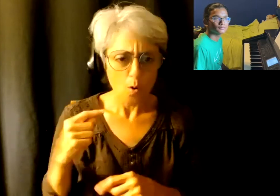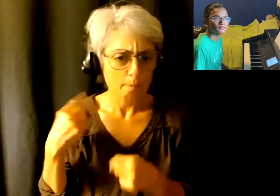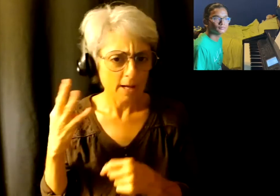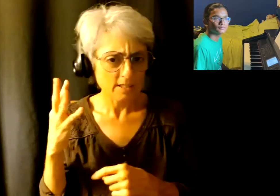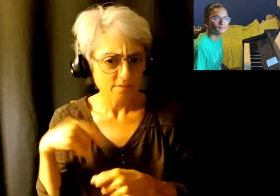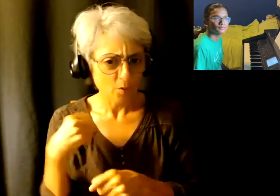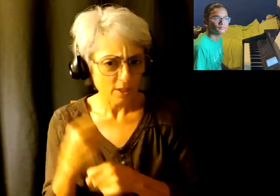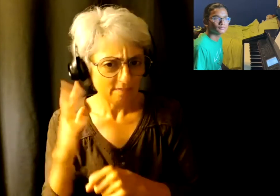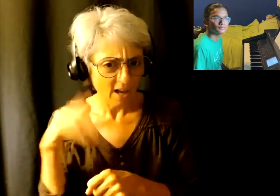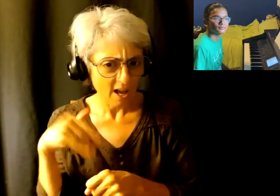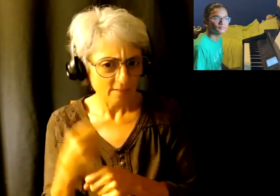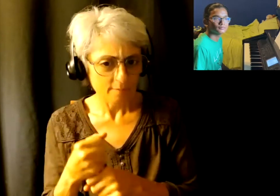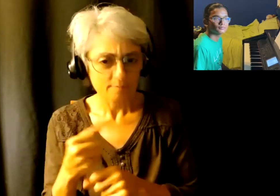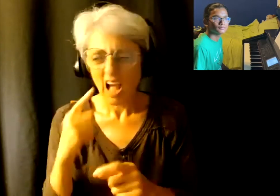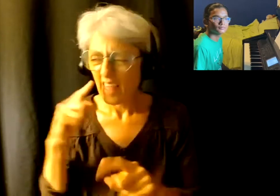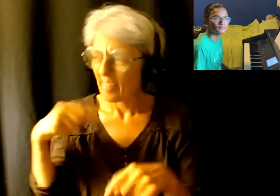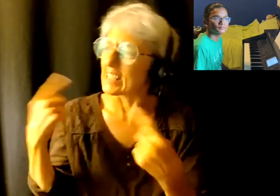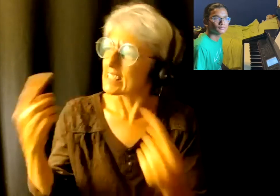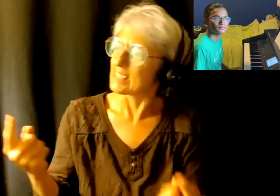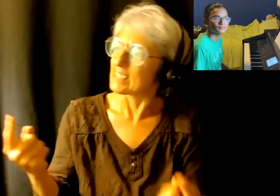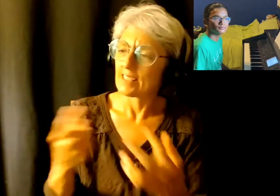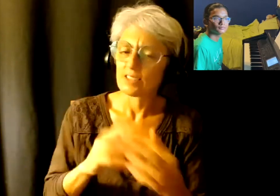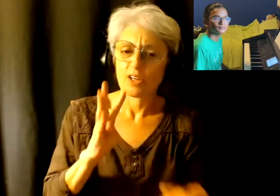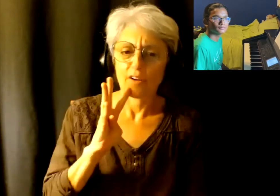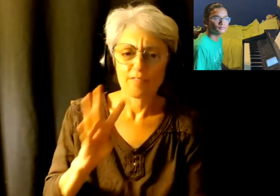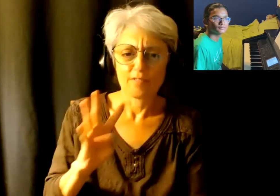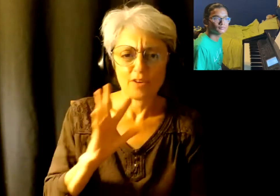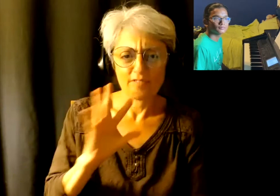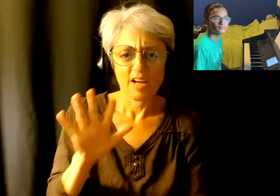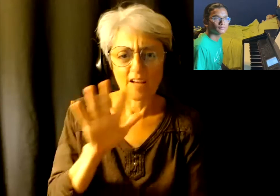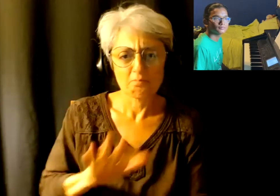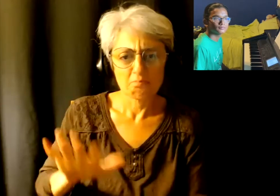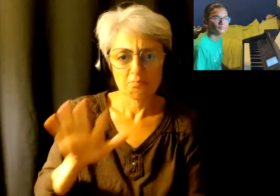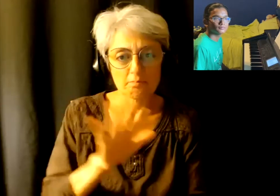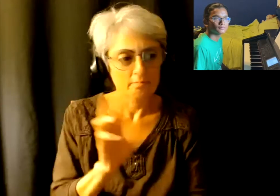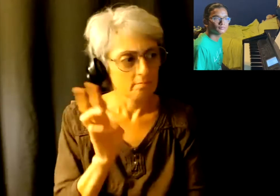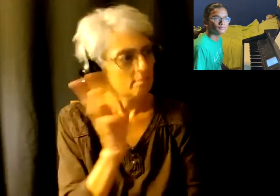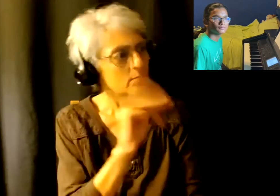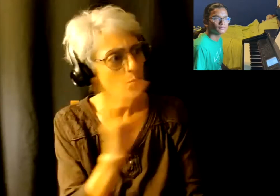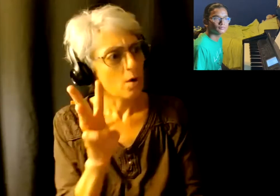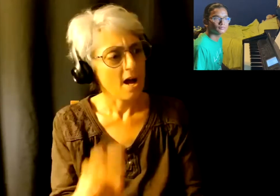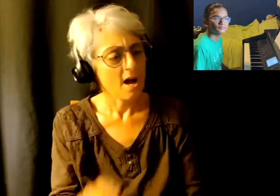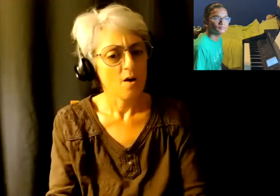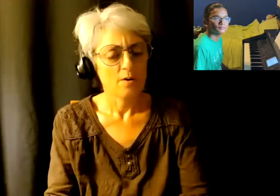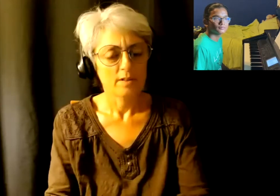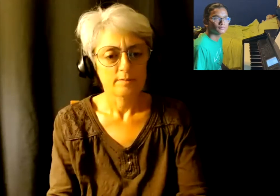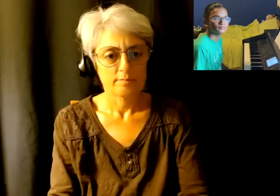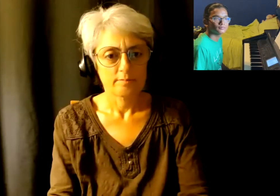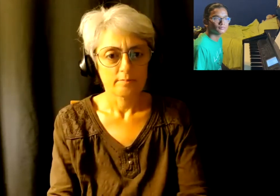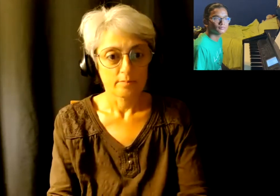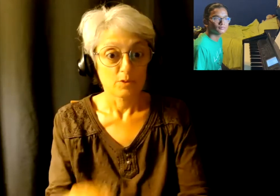I think since I was four or five. Faith: Wow! You must really like it.